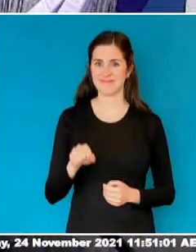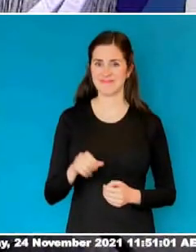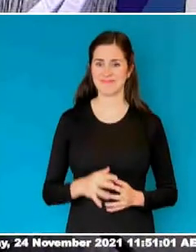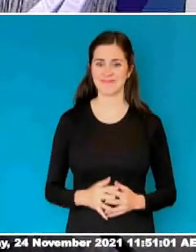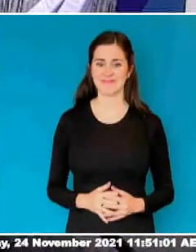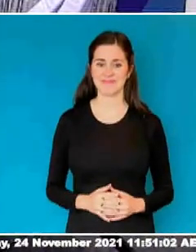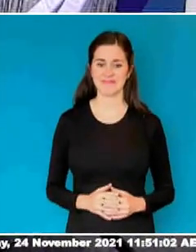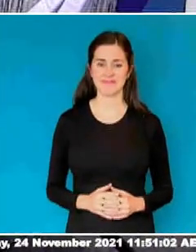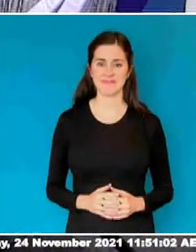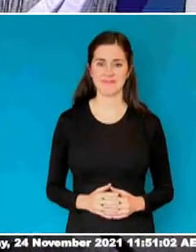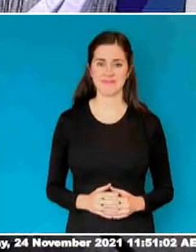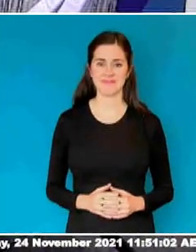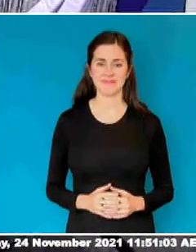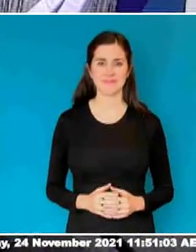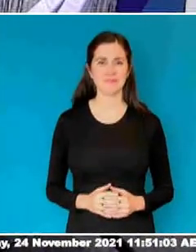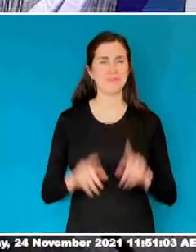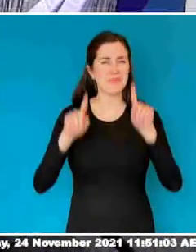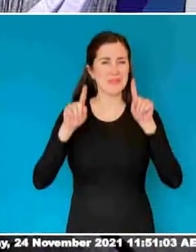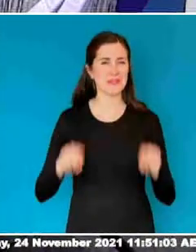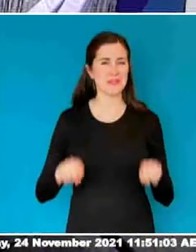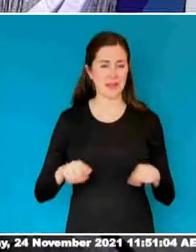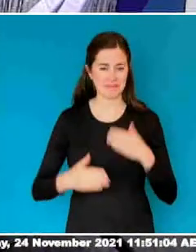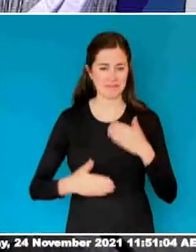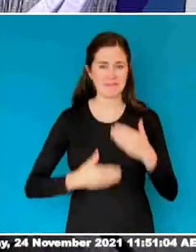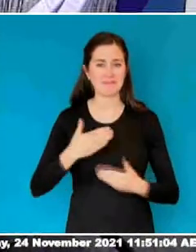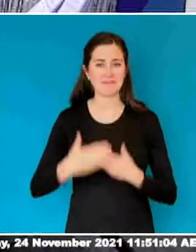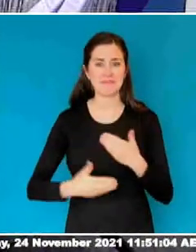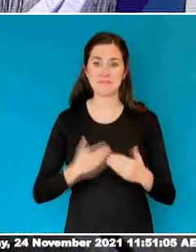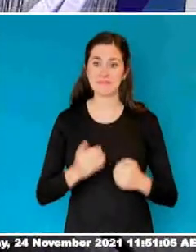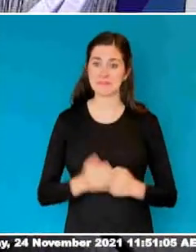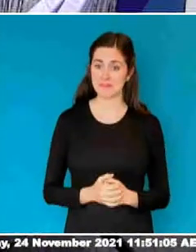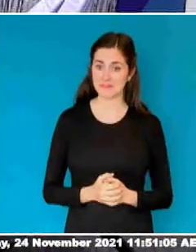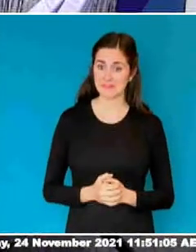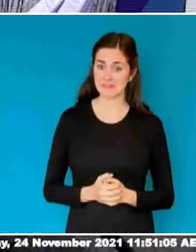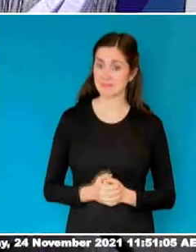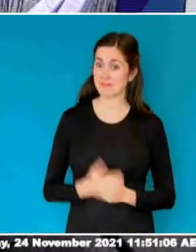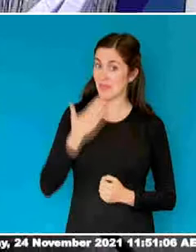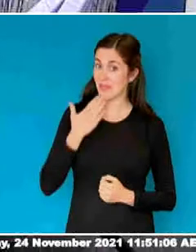The Royal Commission is resumed. Yes. Thank you, Ms Dowsett. Thank you, Chair.